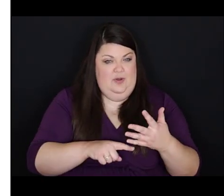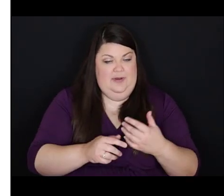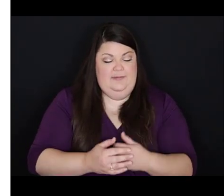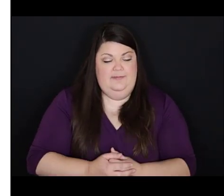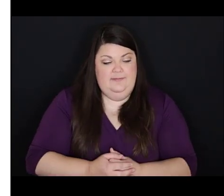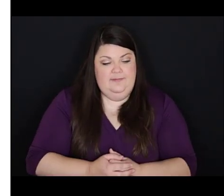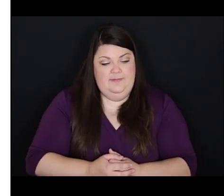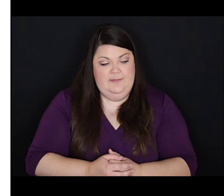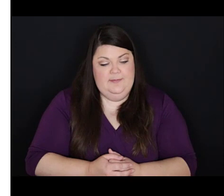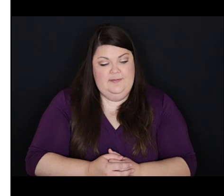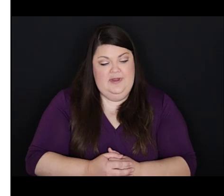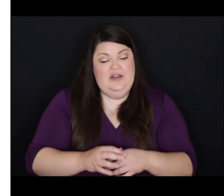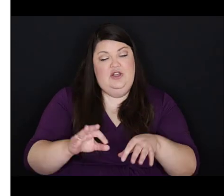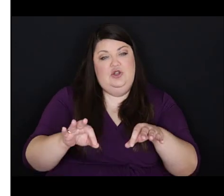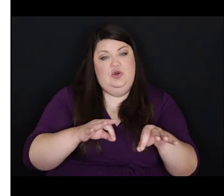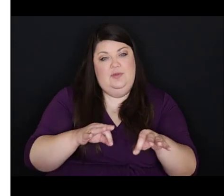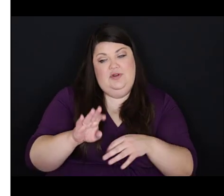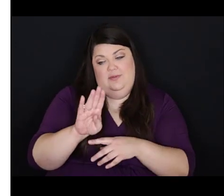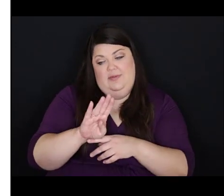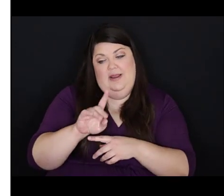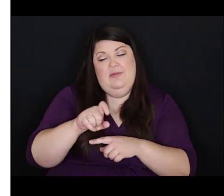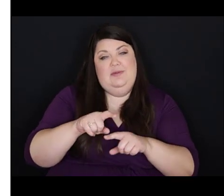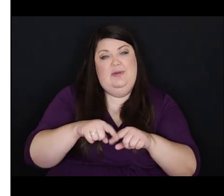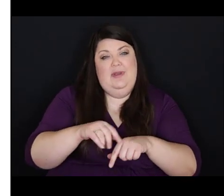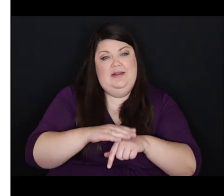Description (b) must be based on program year.